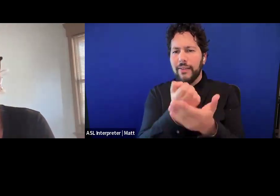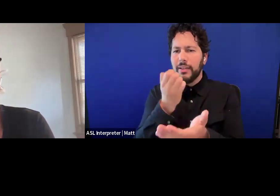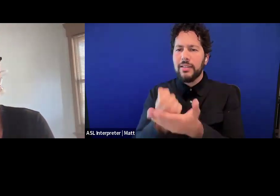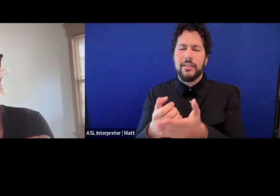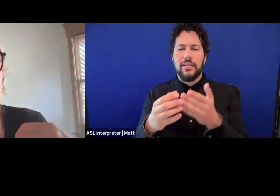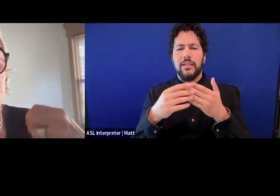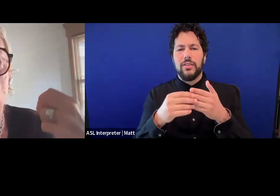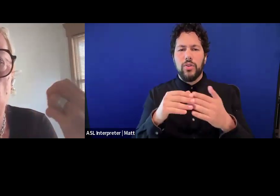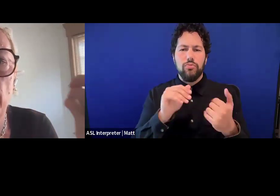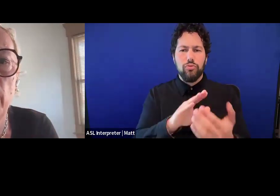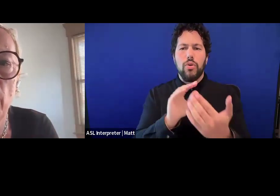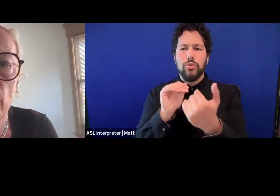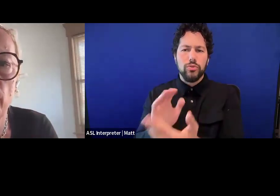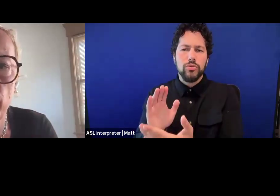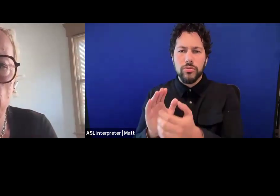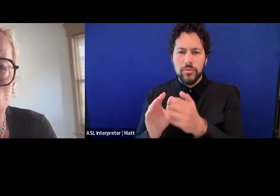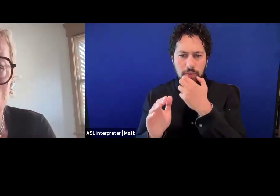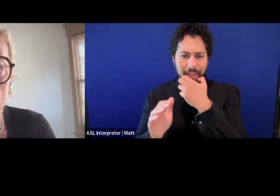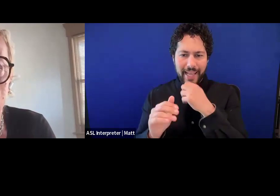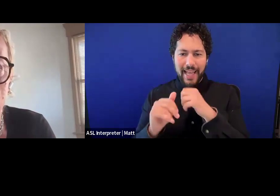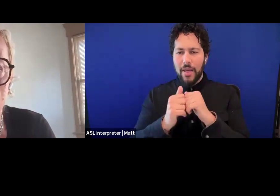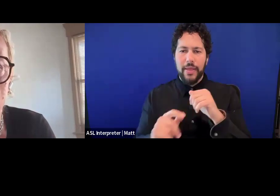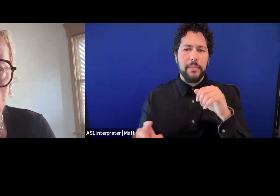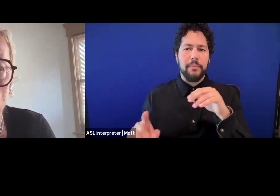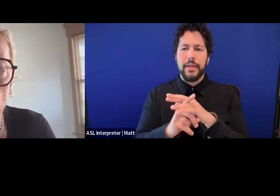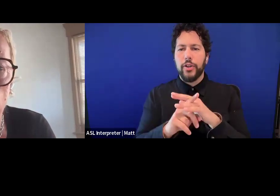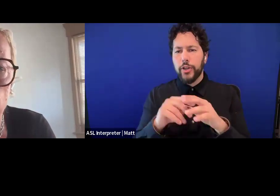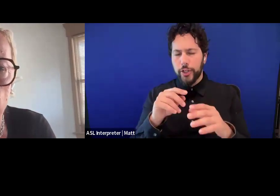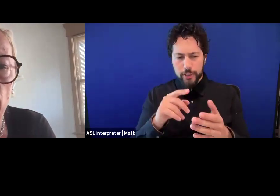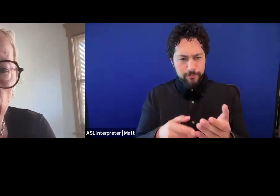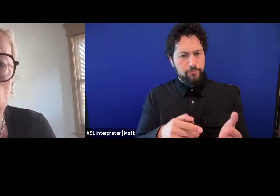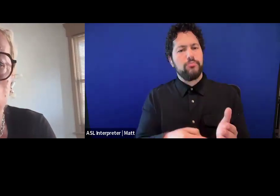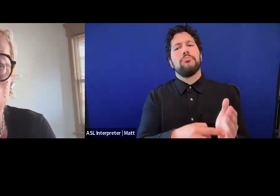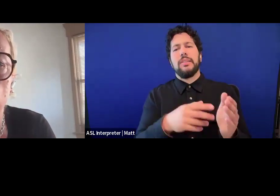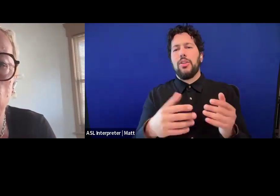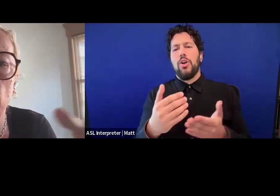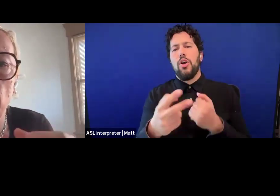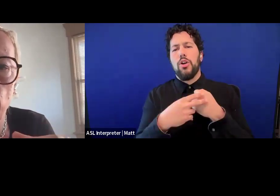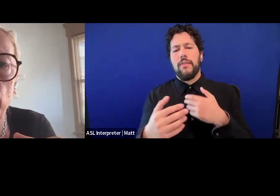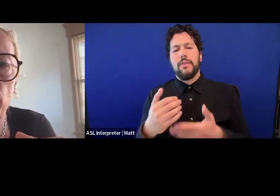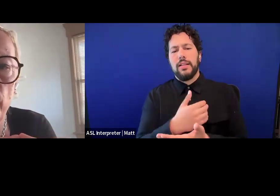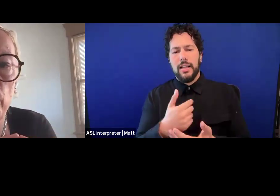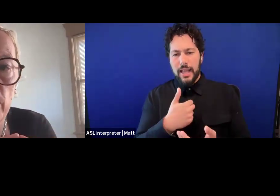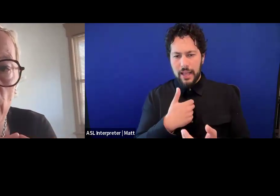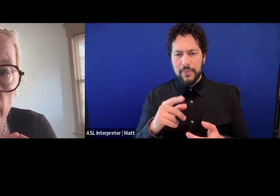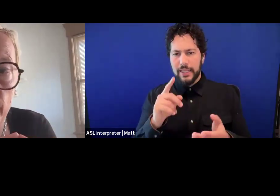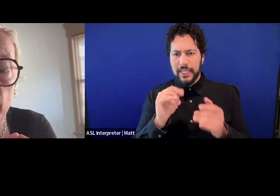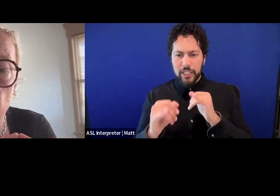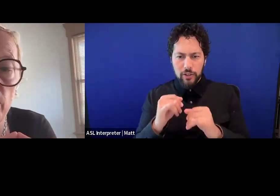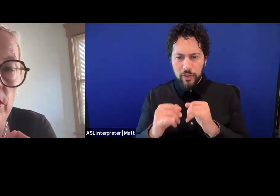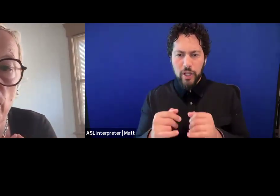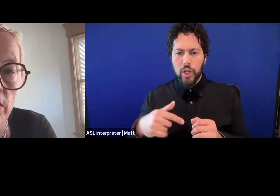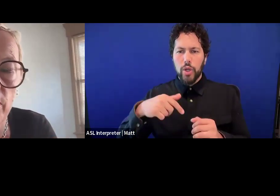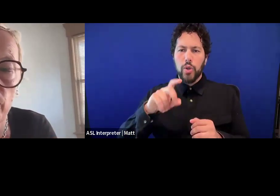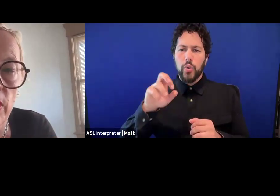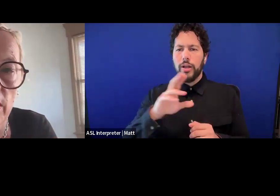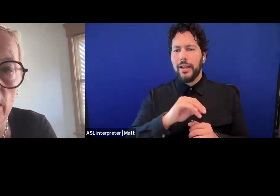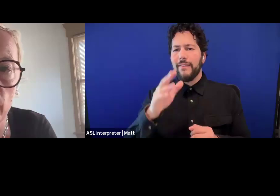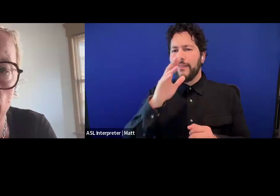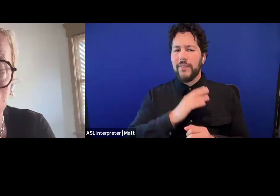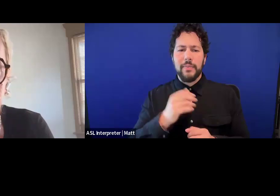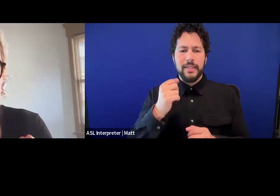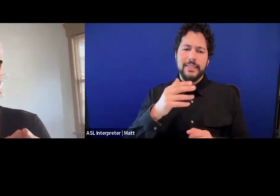appear in the archival collections and in other records, and I've been interviewing queer and feminist elders, and also lots of fantastic cultural